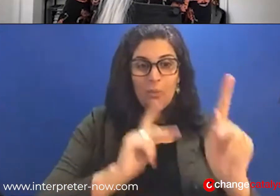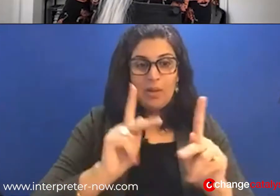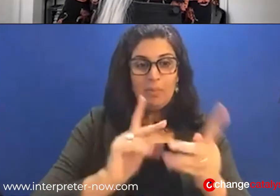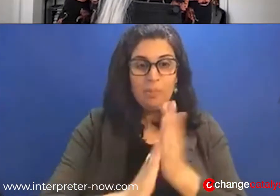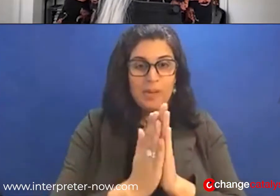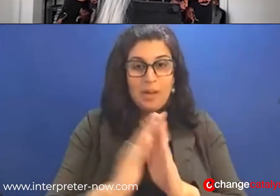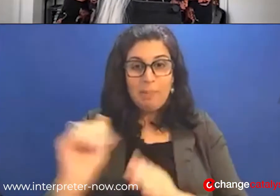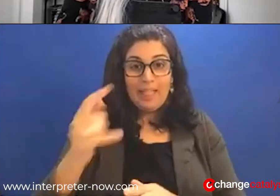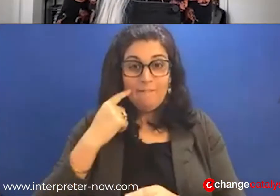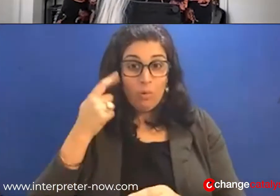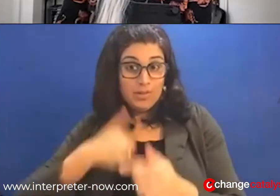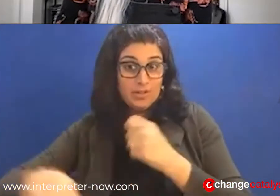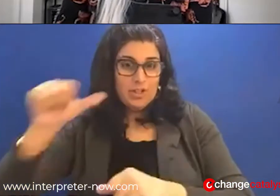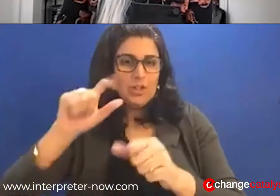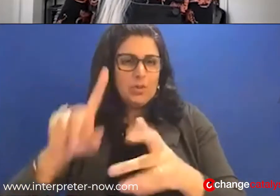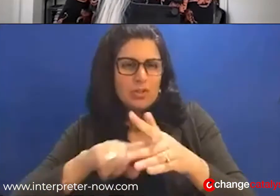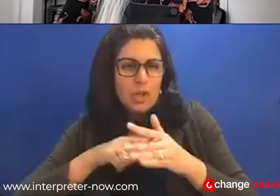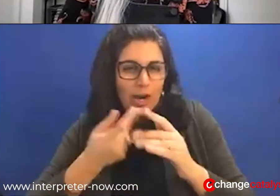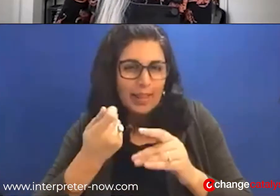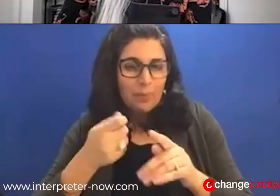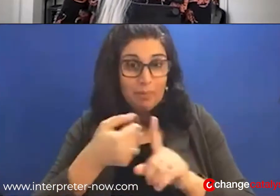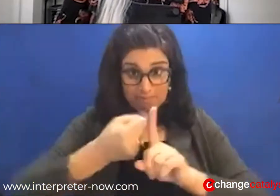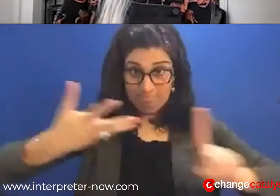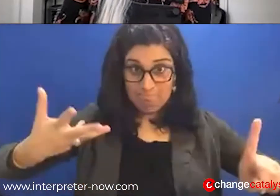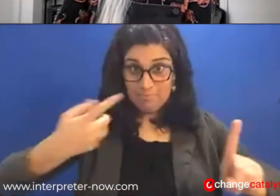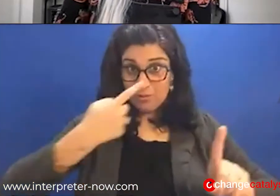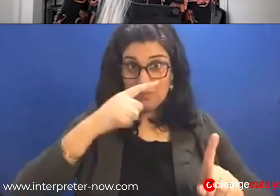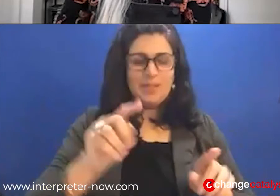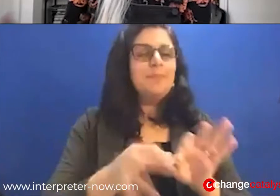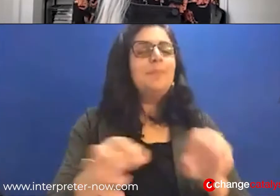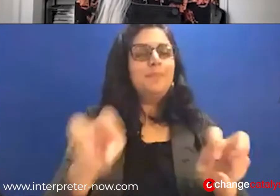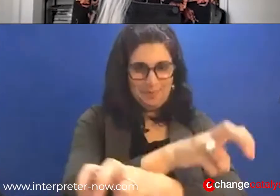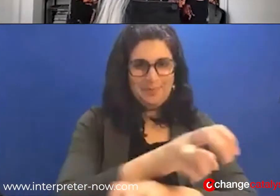You kind of say it a little bit, but if you could say a little bit more. Kt: Yeah.